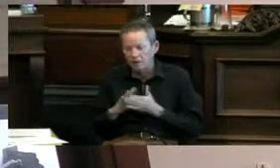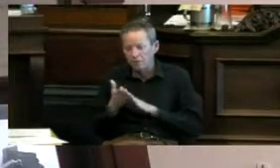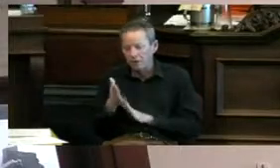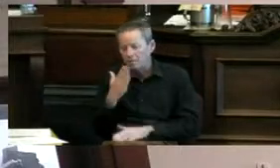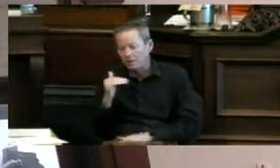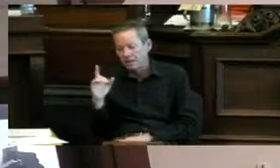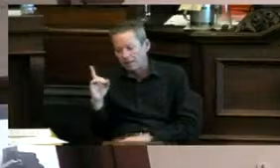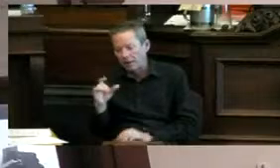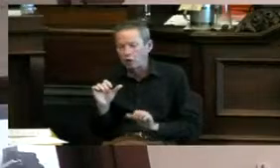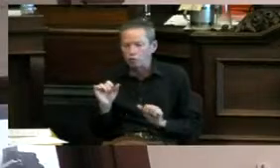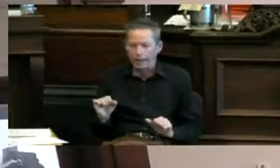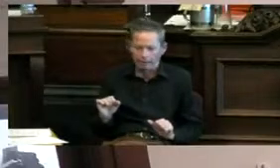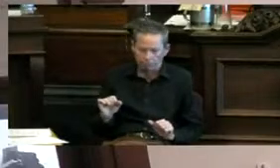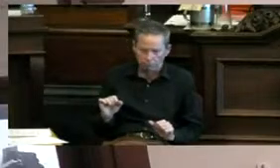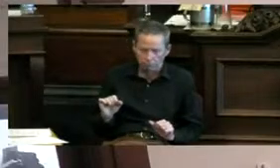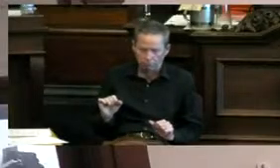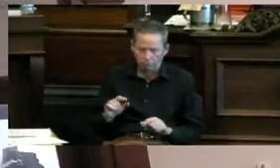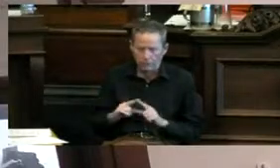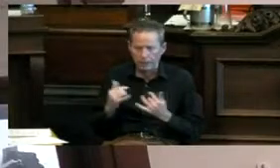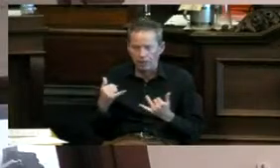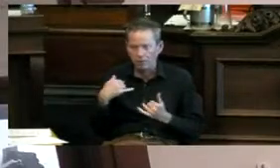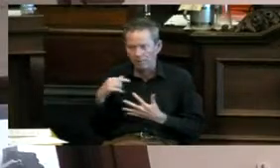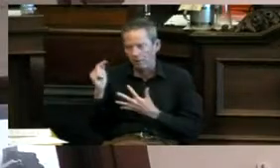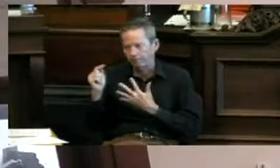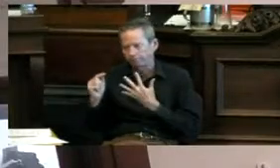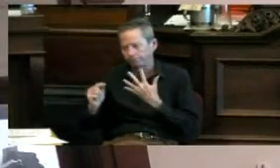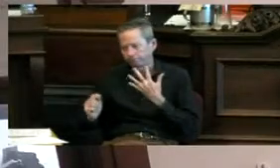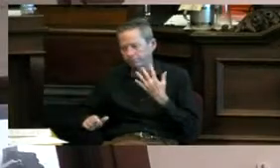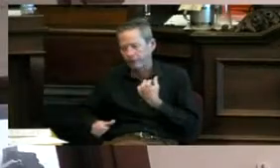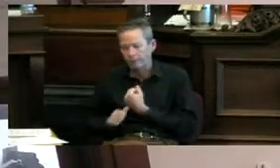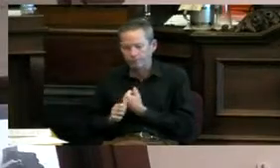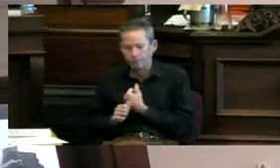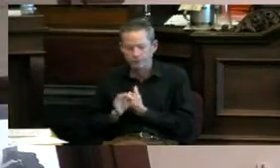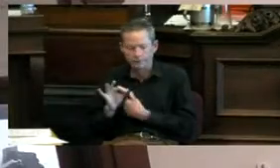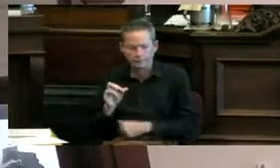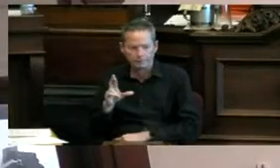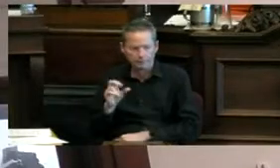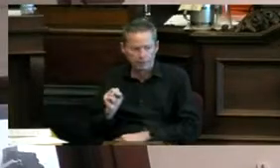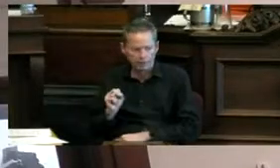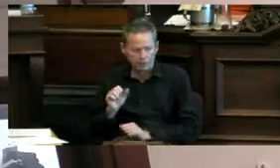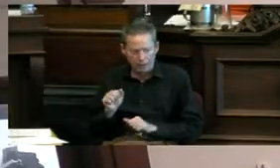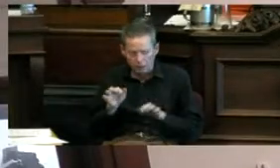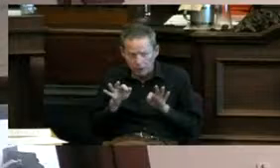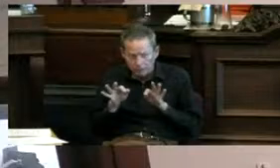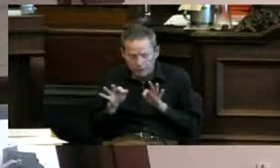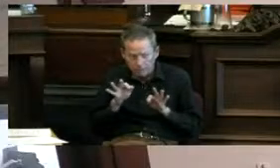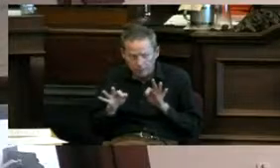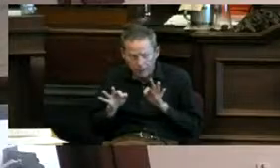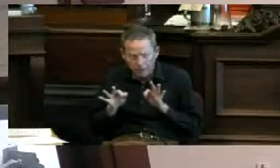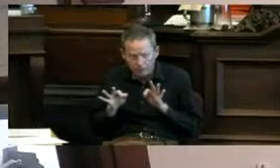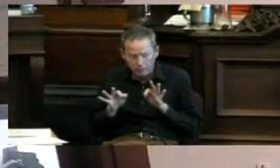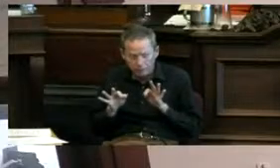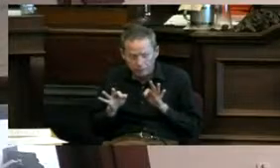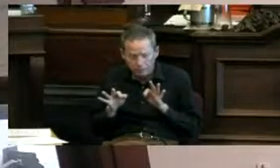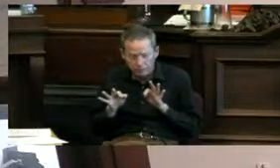access this tool, but then you become diabetic and you can. But